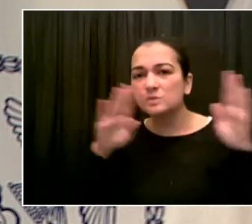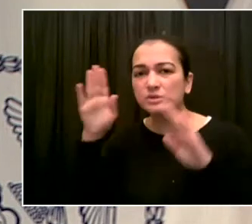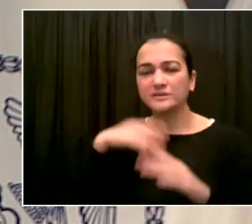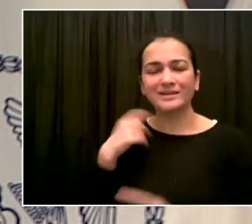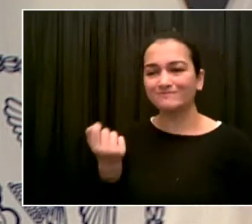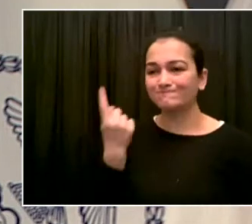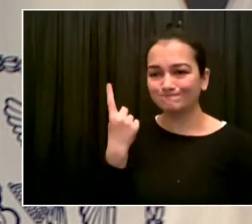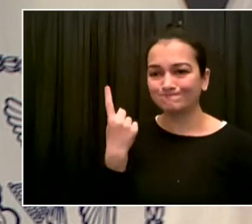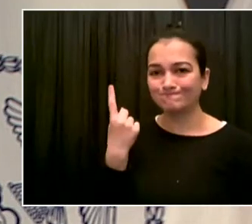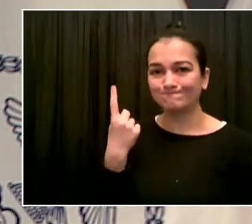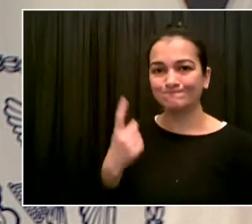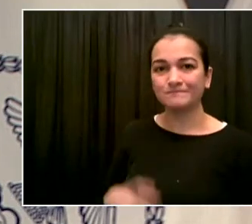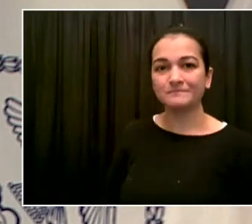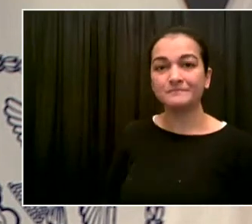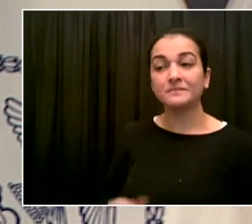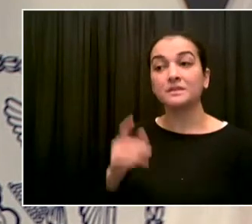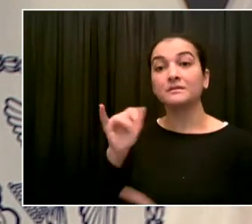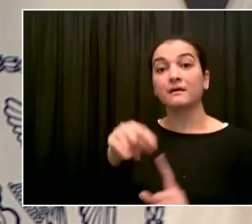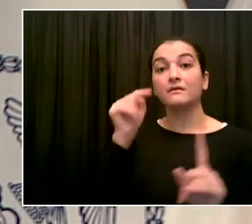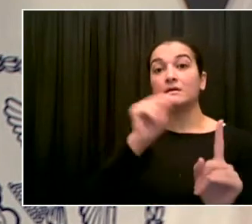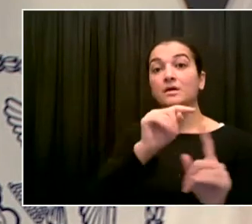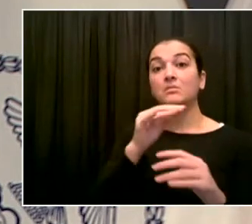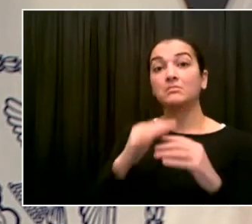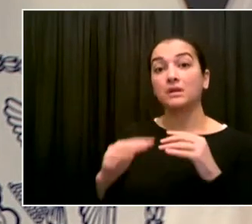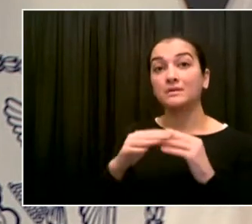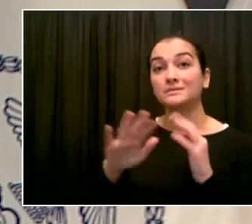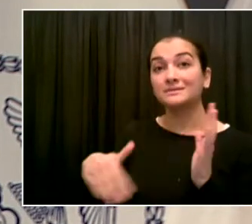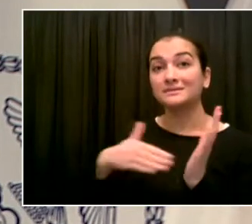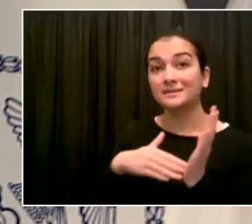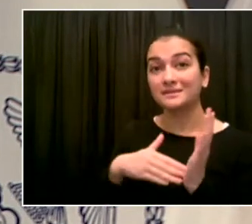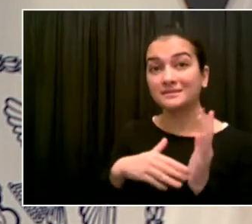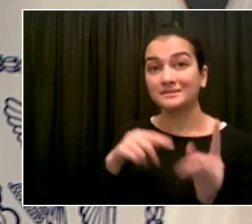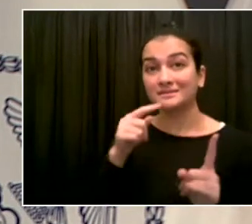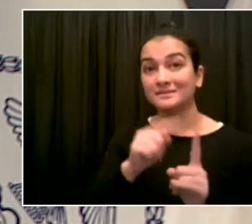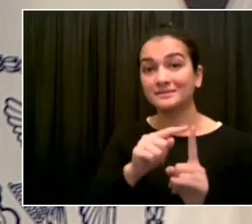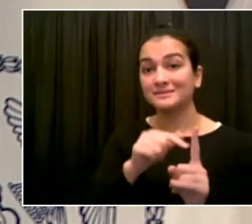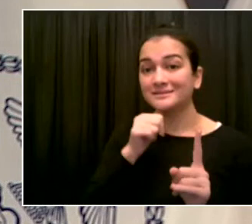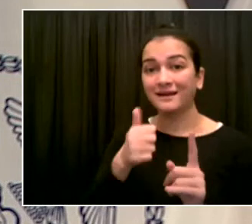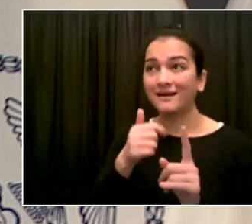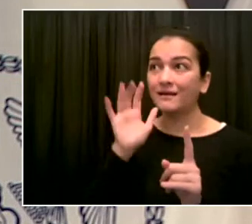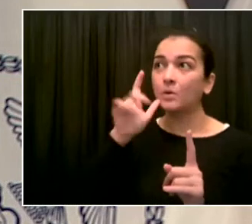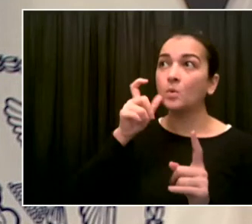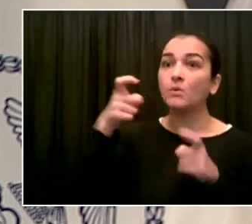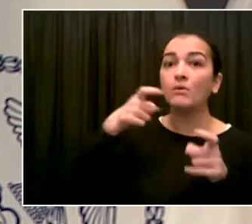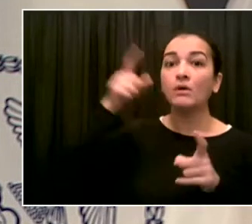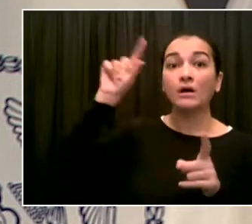BUT I DISAGREE GIVEN WHAT'S AT STAKE. IT'S A BLOOD CENTER AND WE DESPERATELY RELY ON THIS